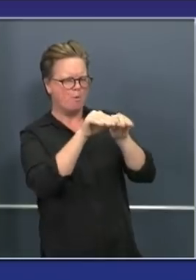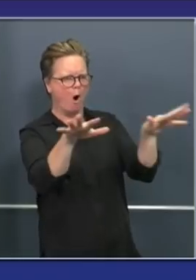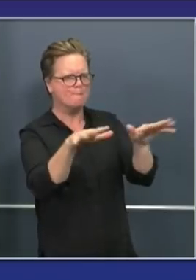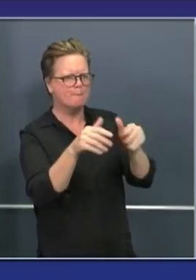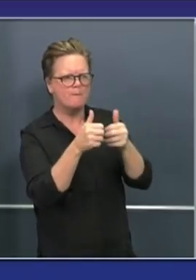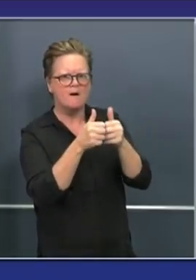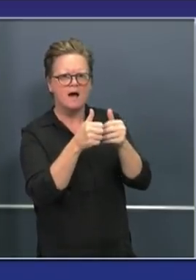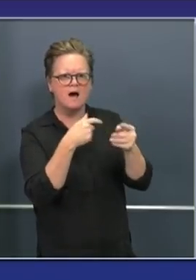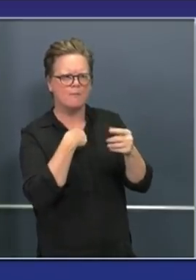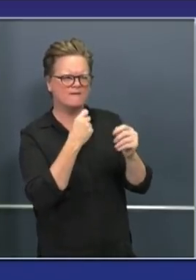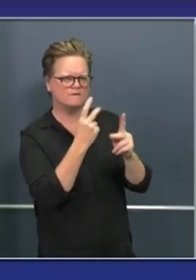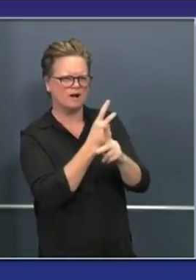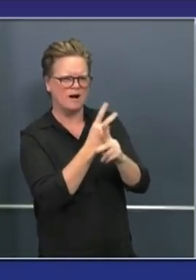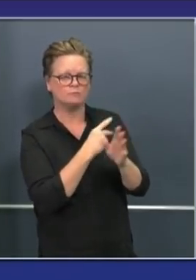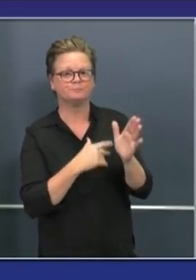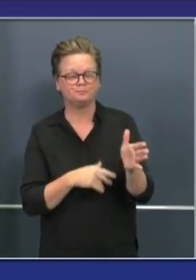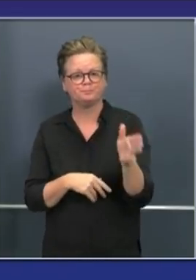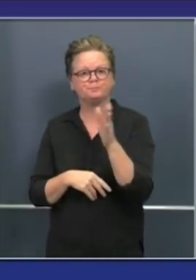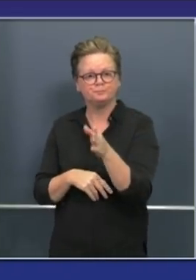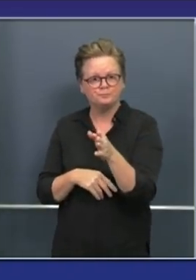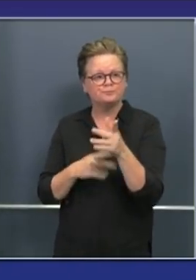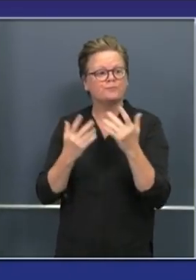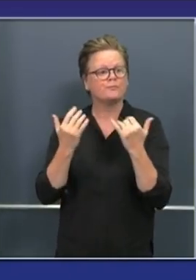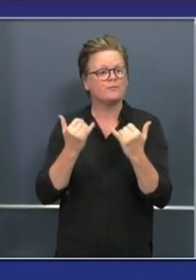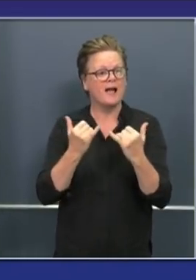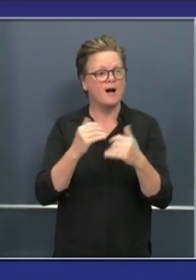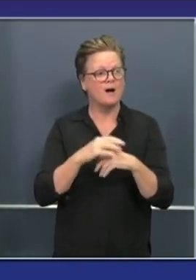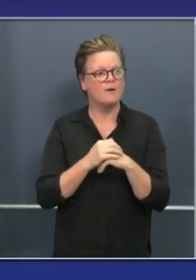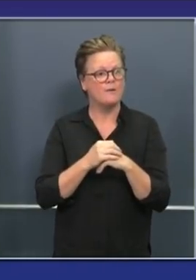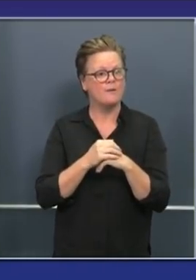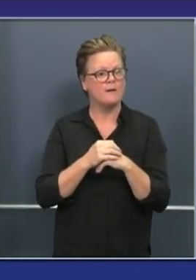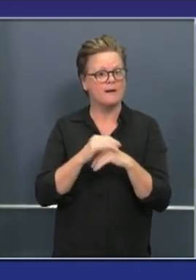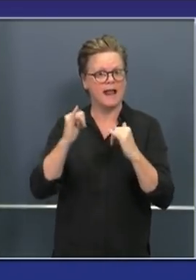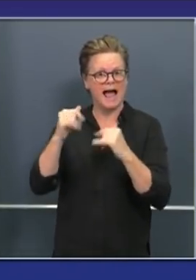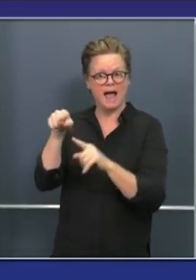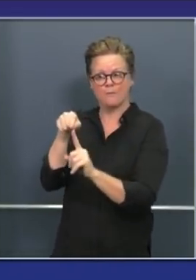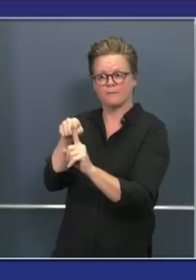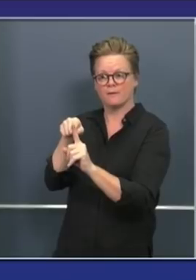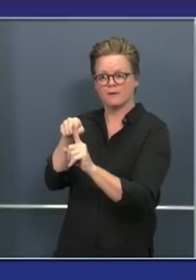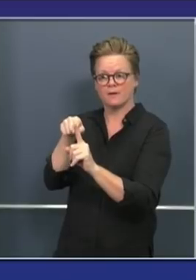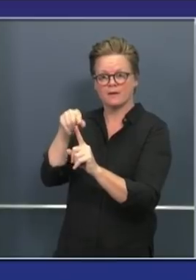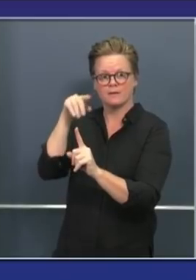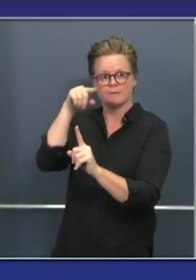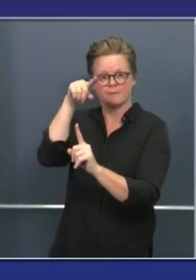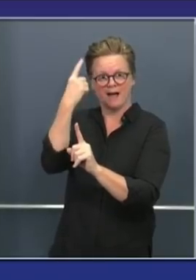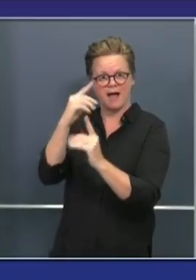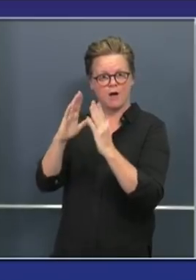SIMILARLY, AMONG AFRICAN- AMERICANS OR BLACKS YOU WILL SEE A DISPROPORTIONATELY HIGH